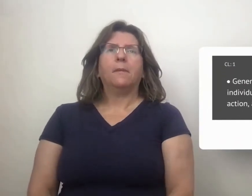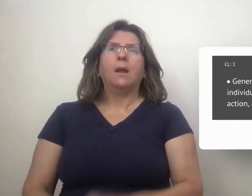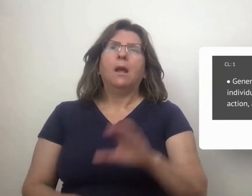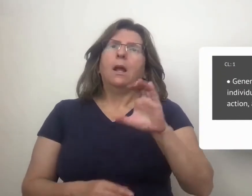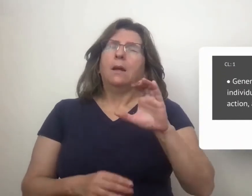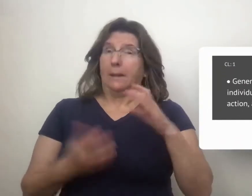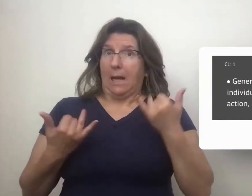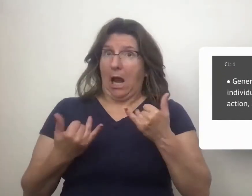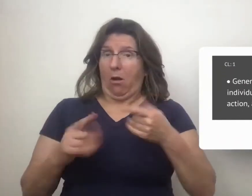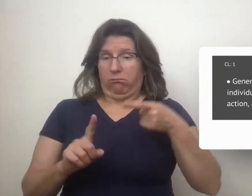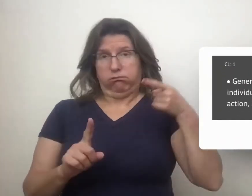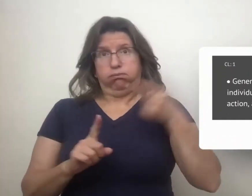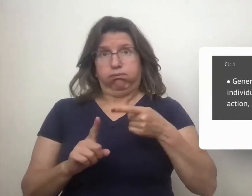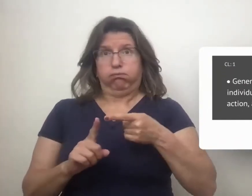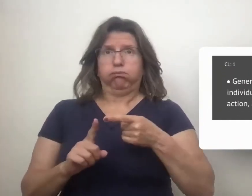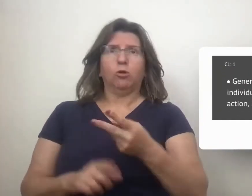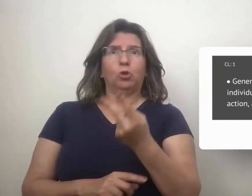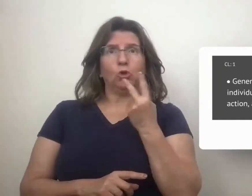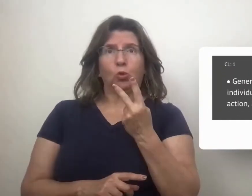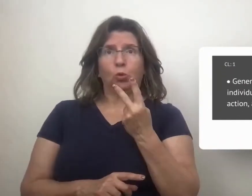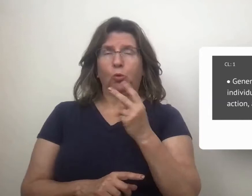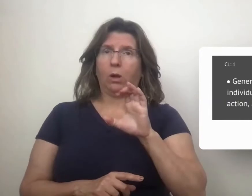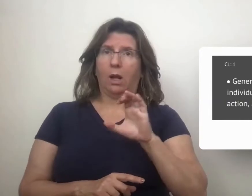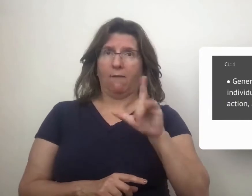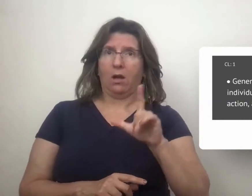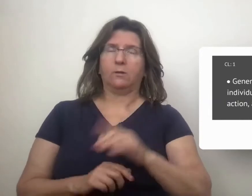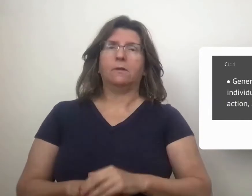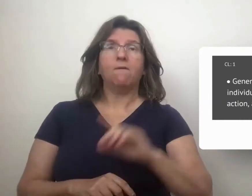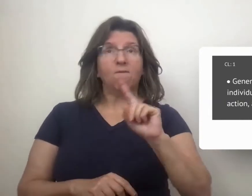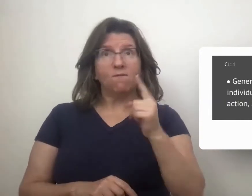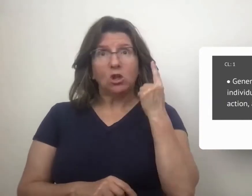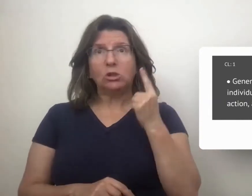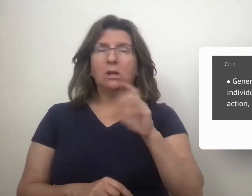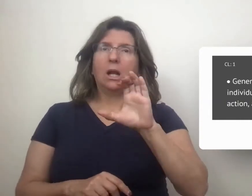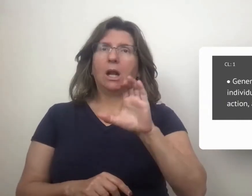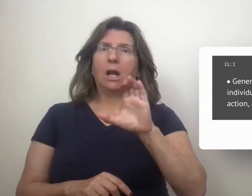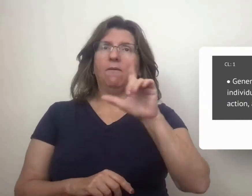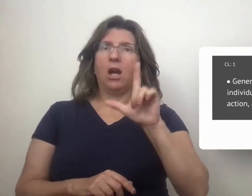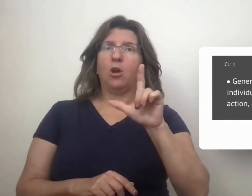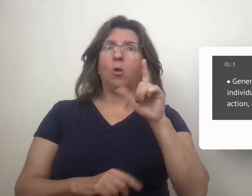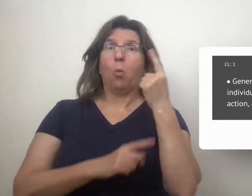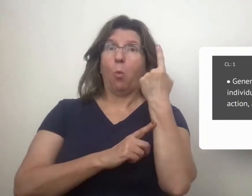The first classifier I'll introduce is CL:1